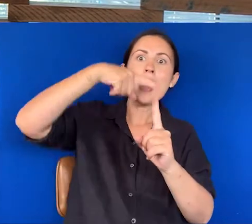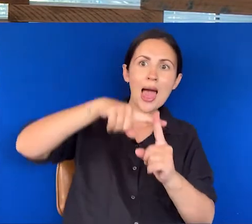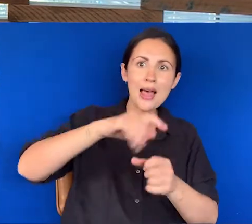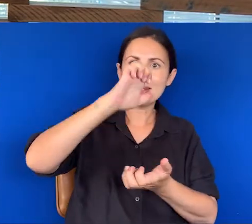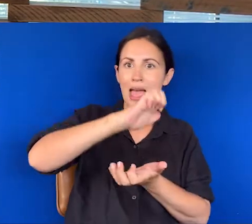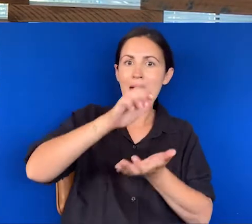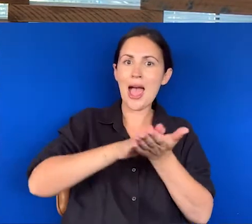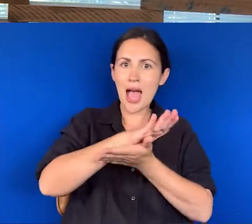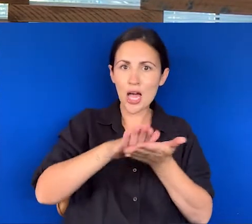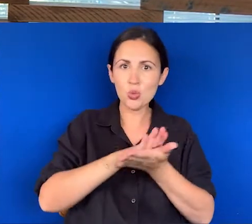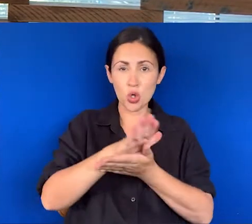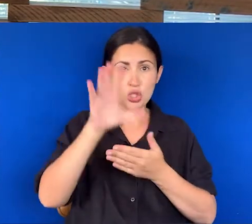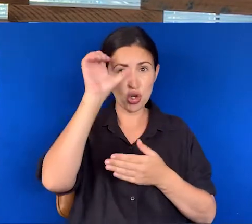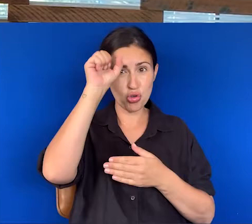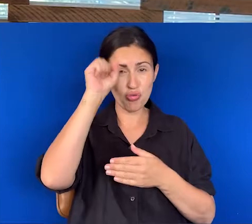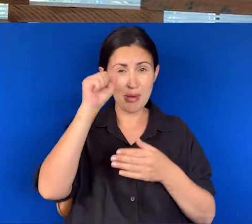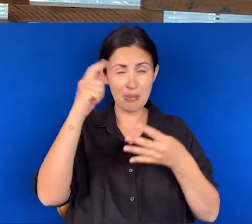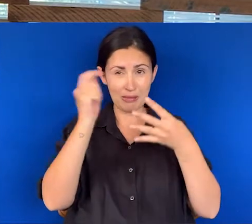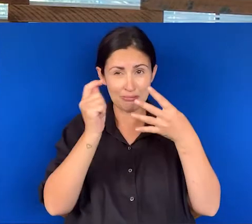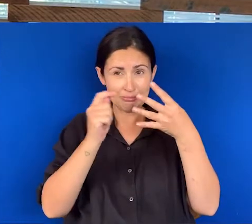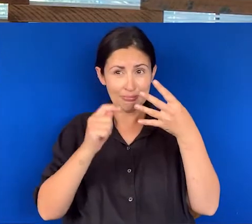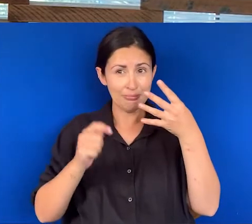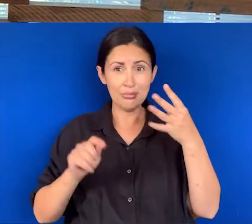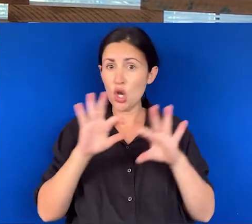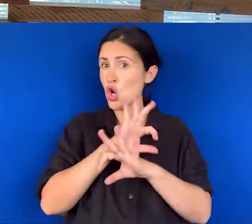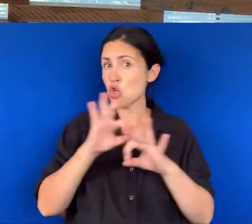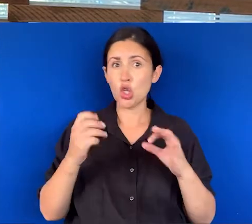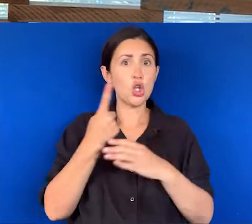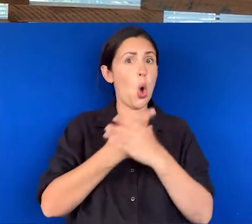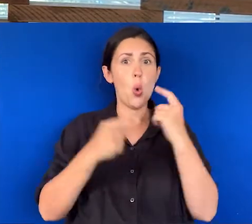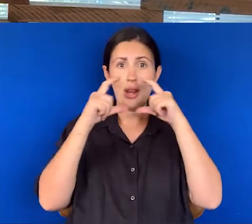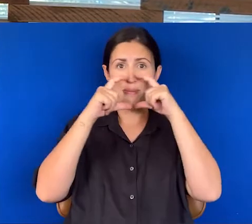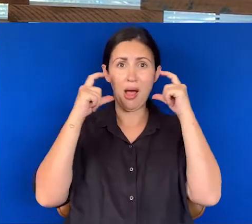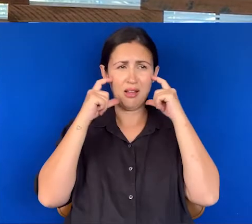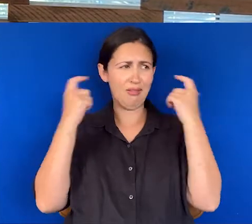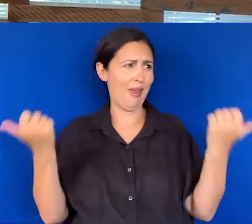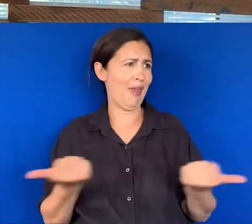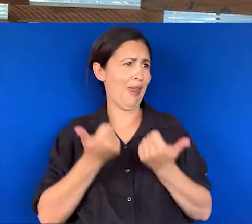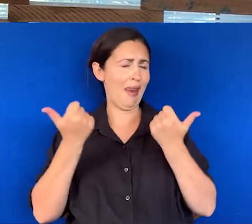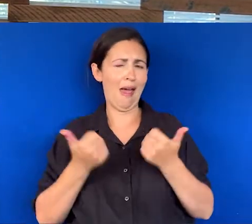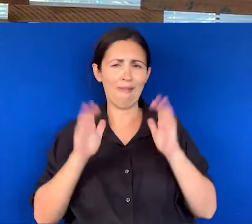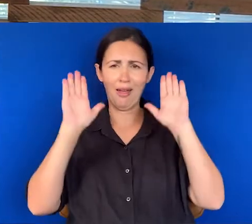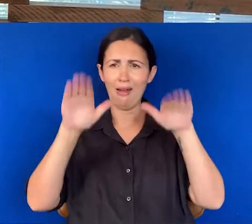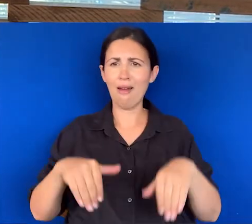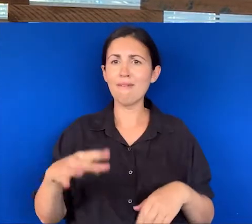Remember those important things around hand hygiene, where you can, social distancing,